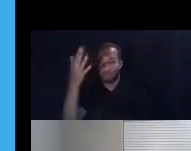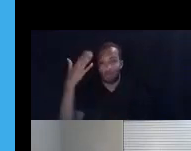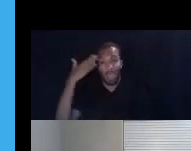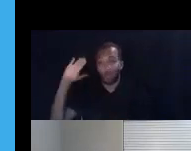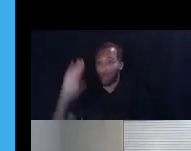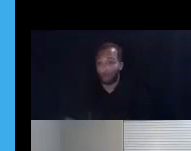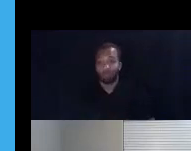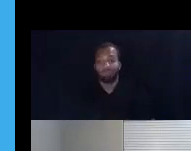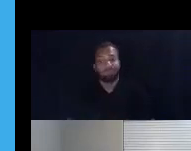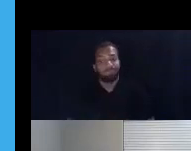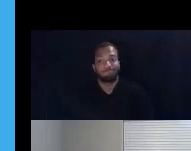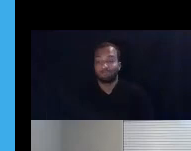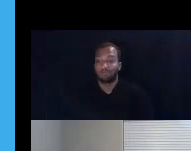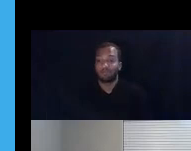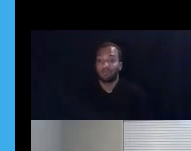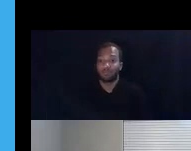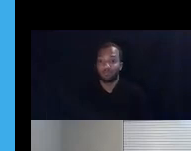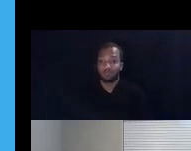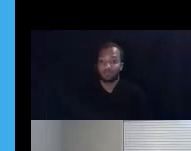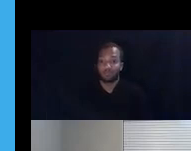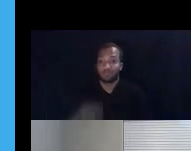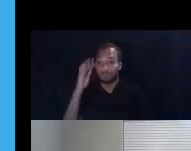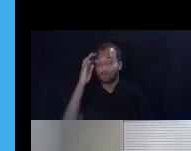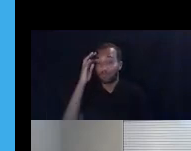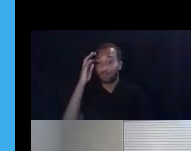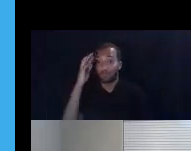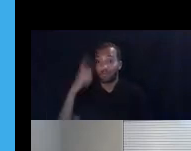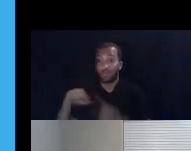Yes, once they land at Health Share they have Medicaid.